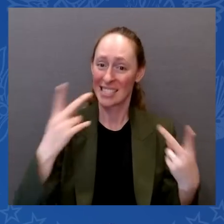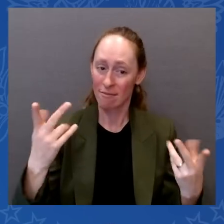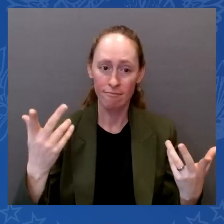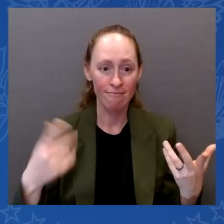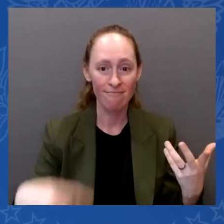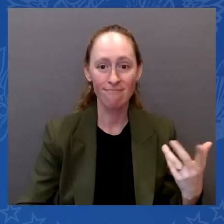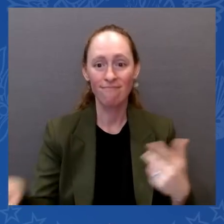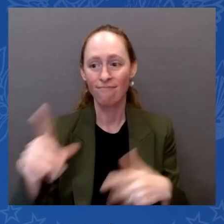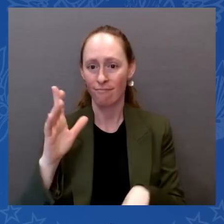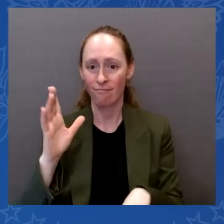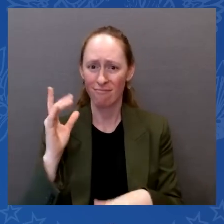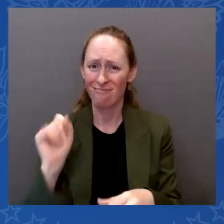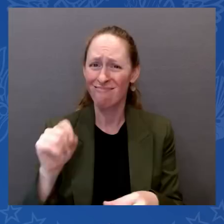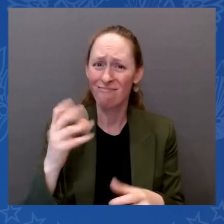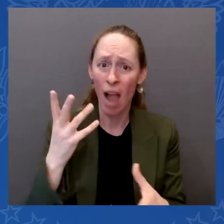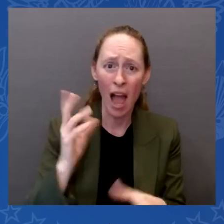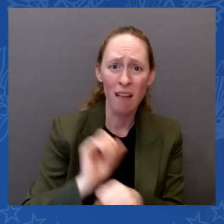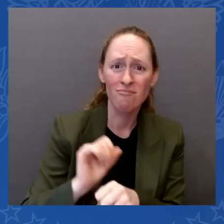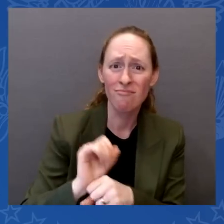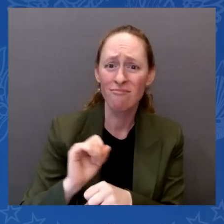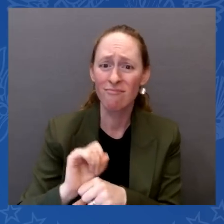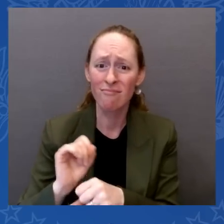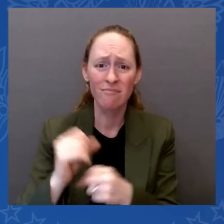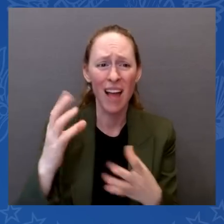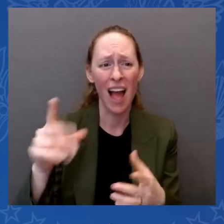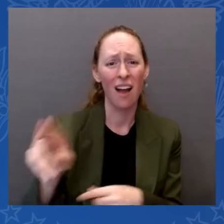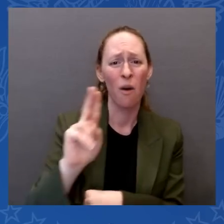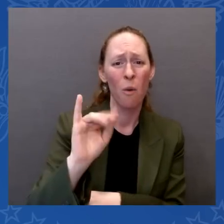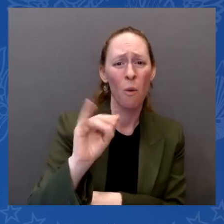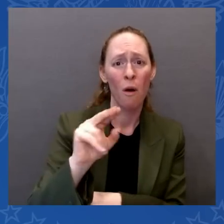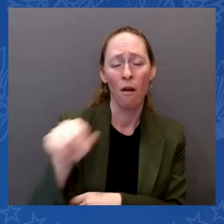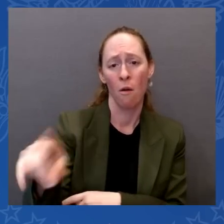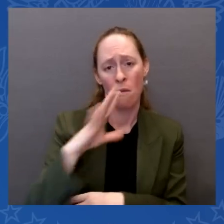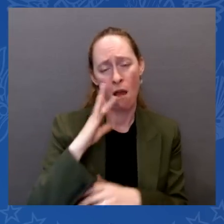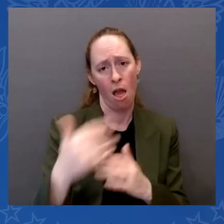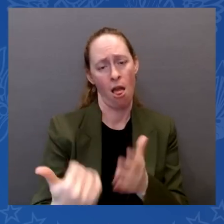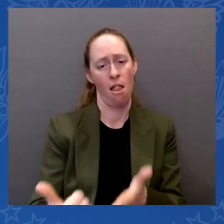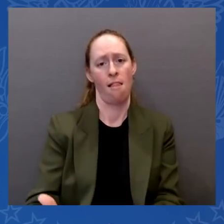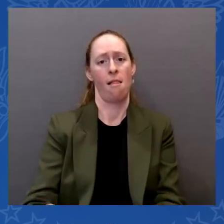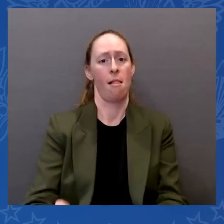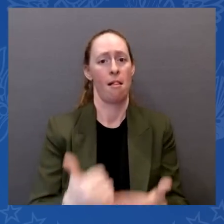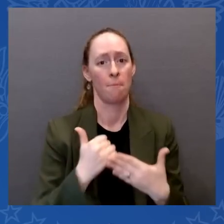that, you know, the future is about the future. And one of the reasons I want to make it clear